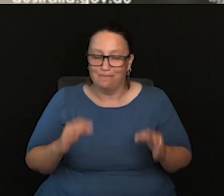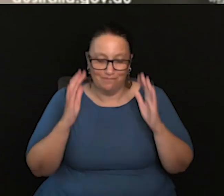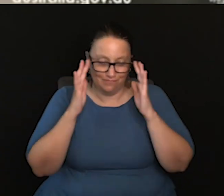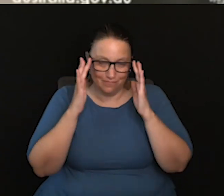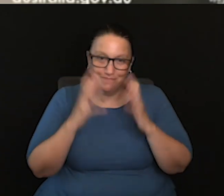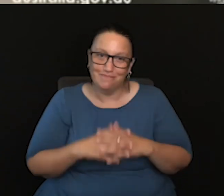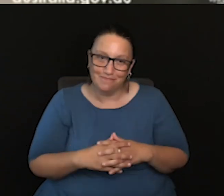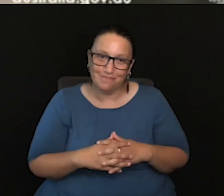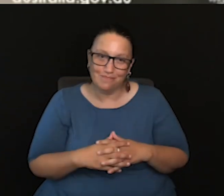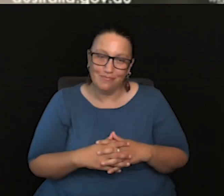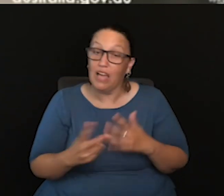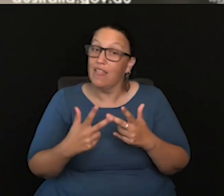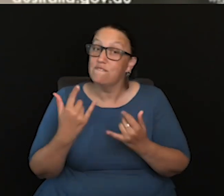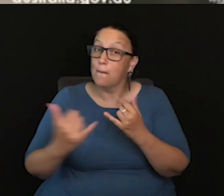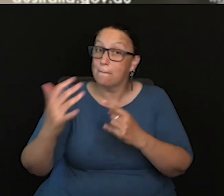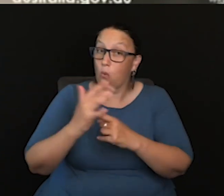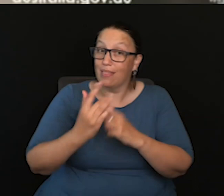Another very important thing